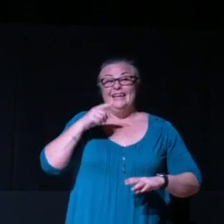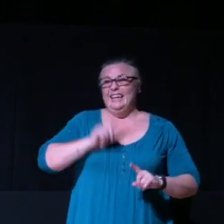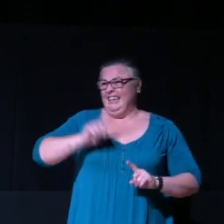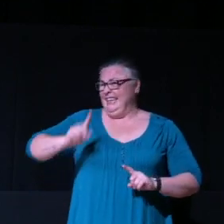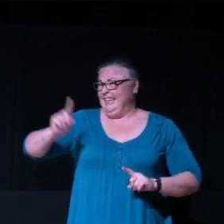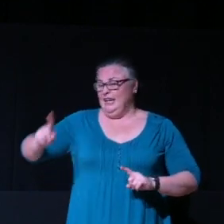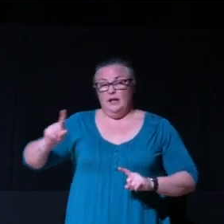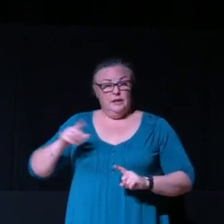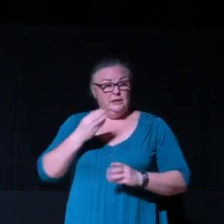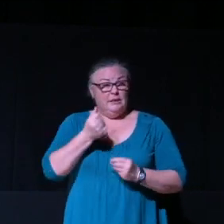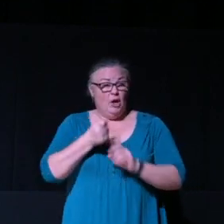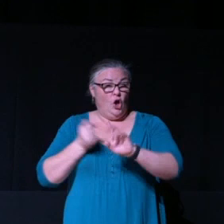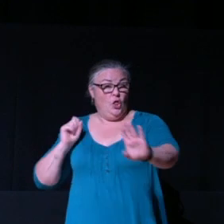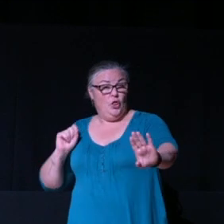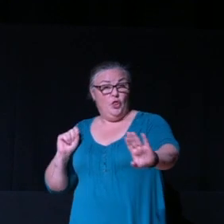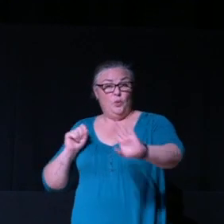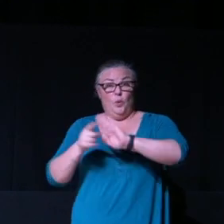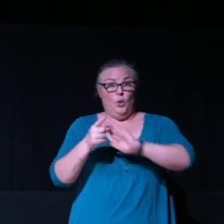out of their head because someone had thrown a glass at them because they weren't funny.